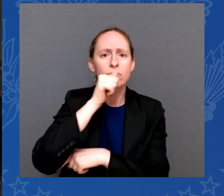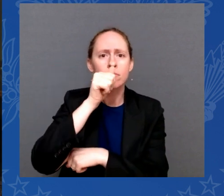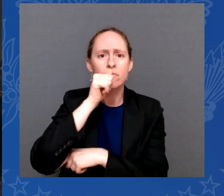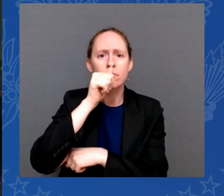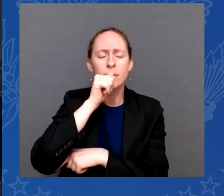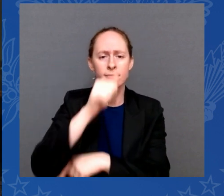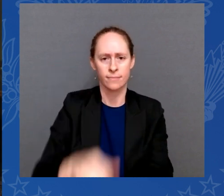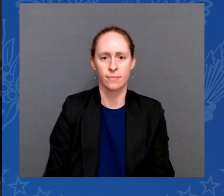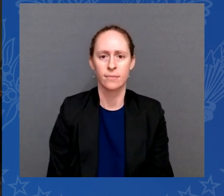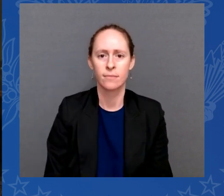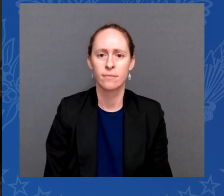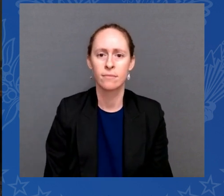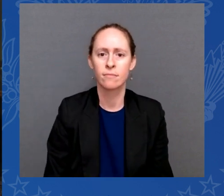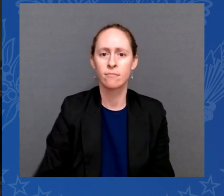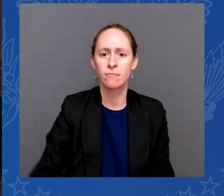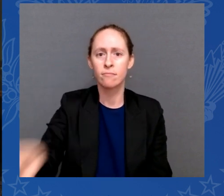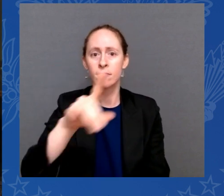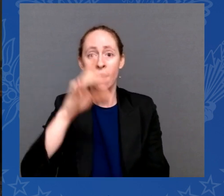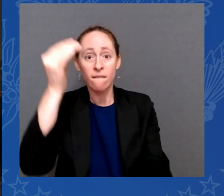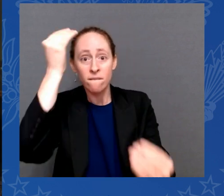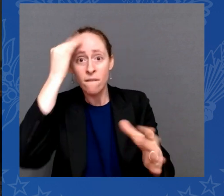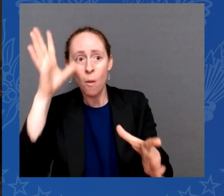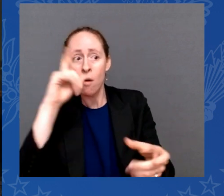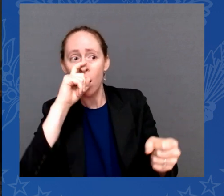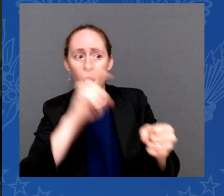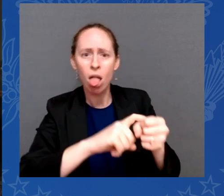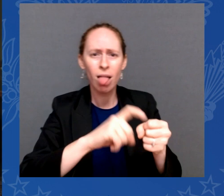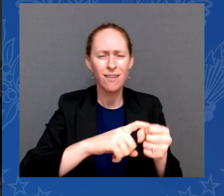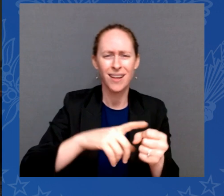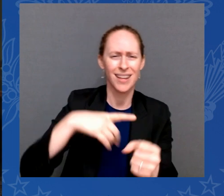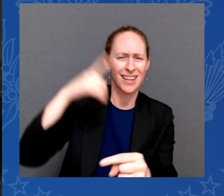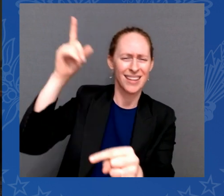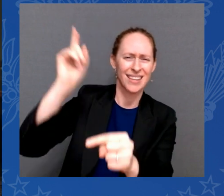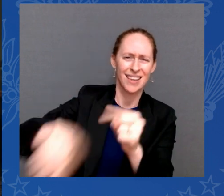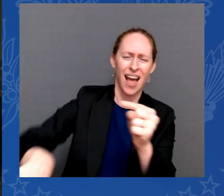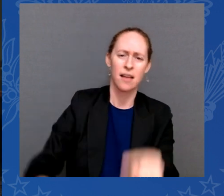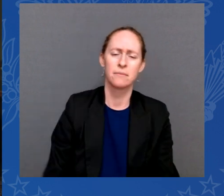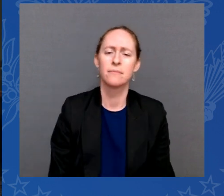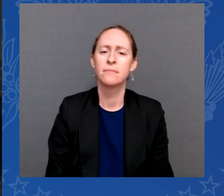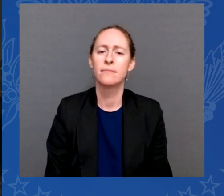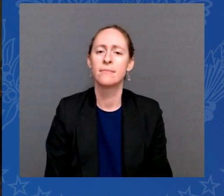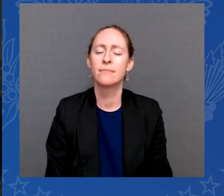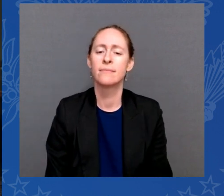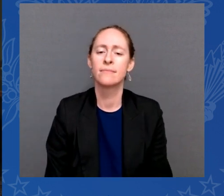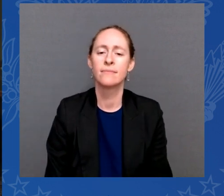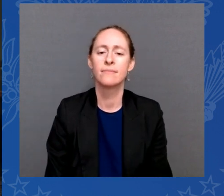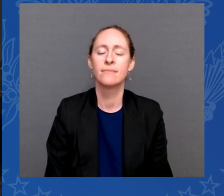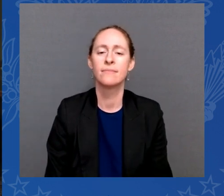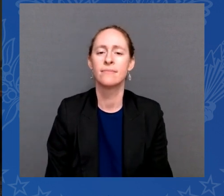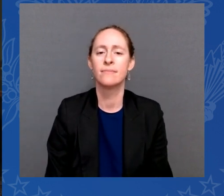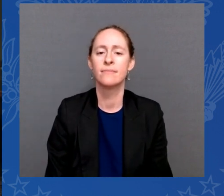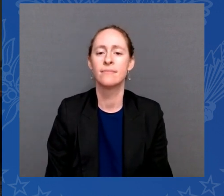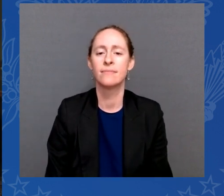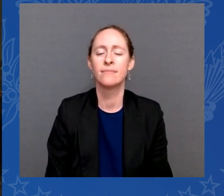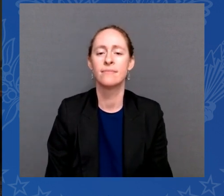Let me close with this: Beyond the actions you're taking, I know that, along with Kamala, many of you have been traveling the country listening to women,